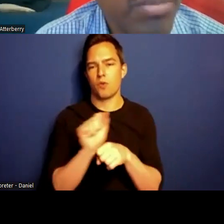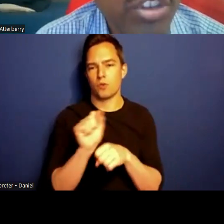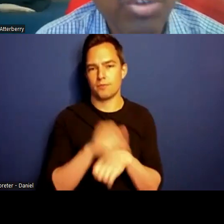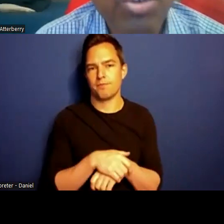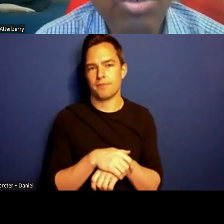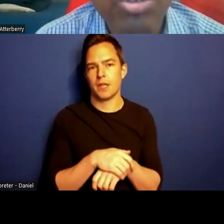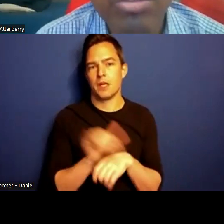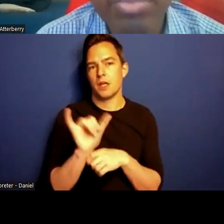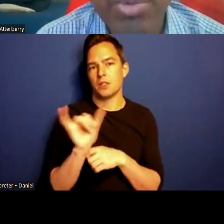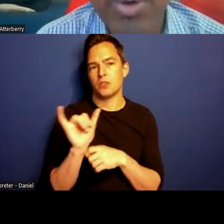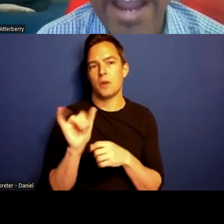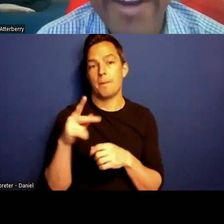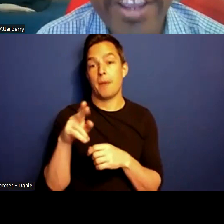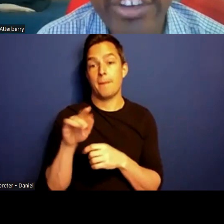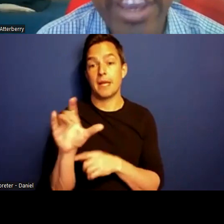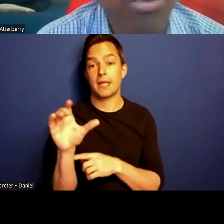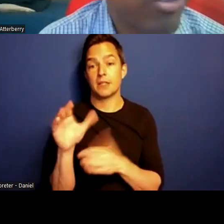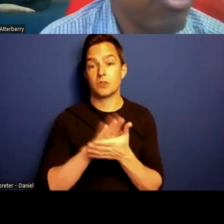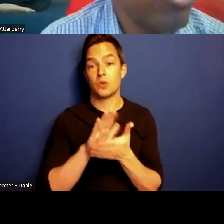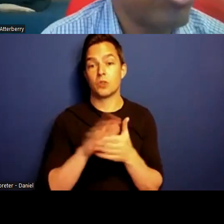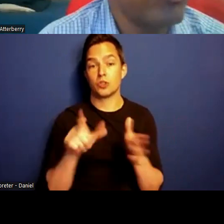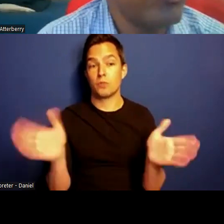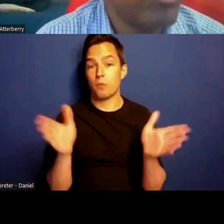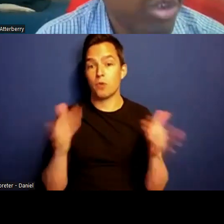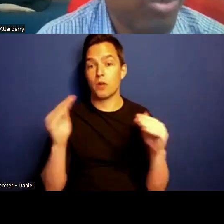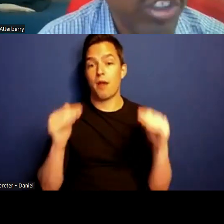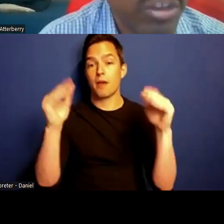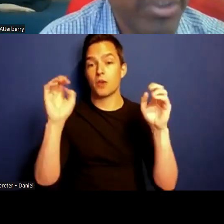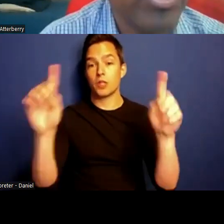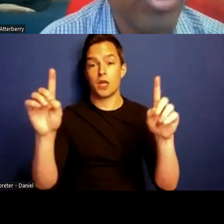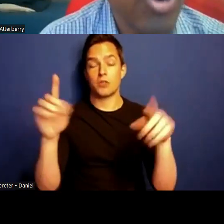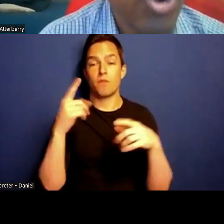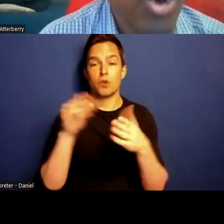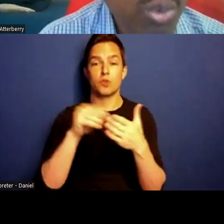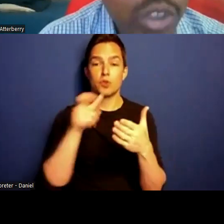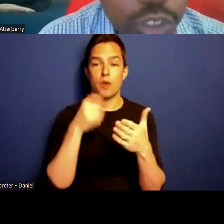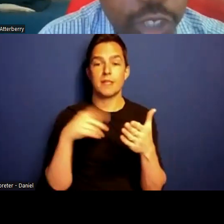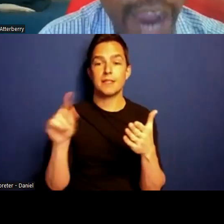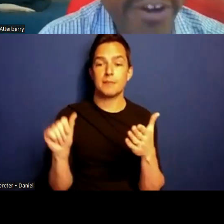public schools should promote higher education for students with disabilities who desire,